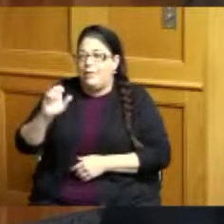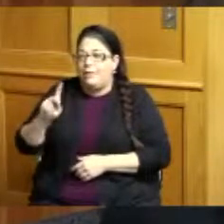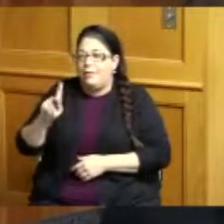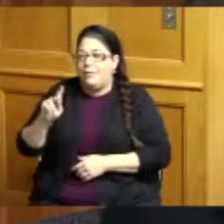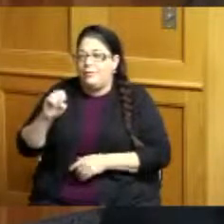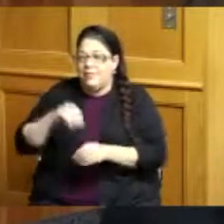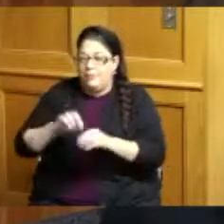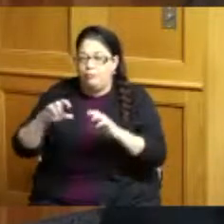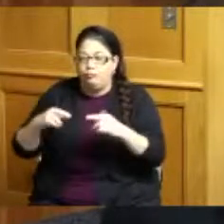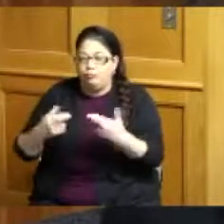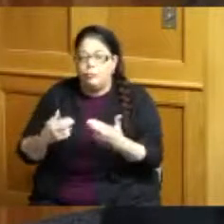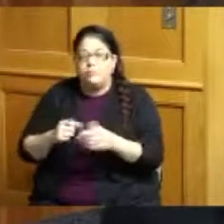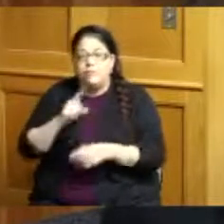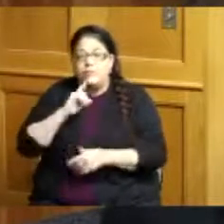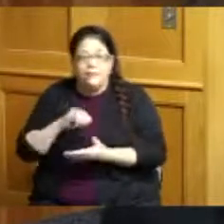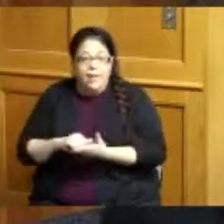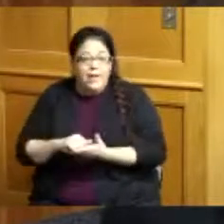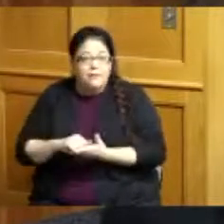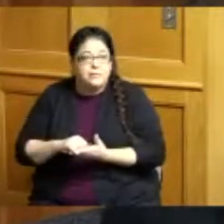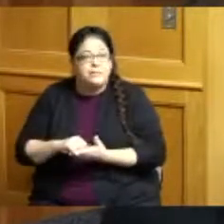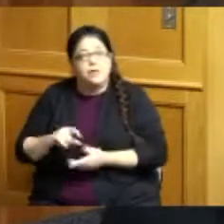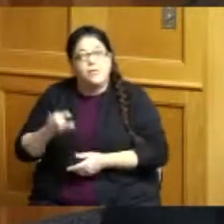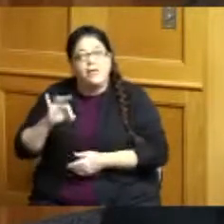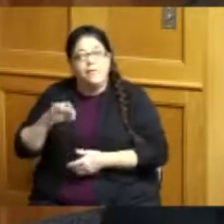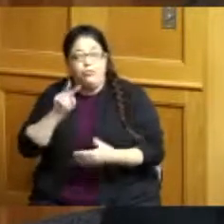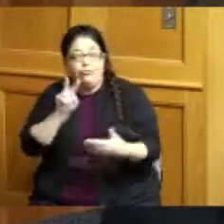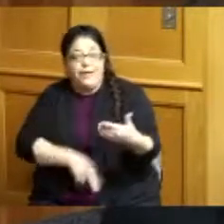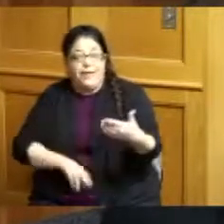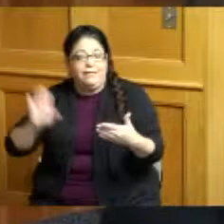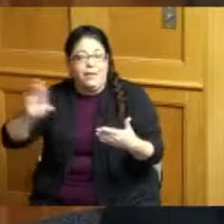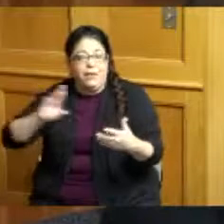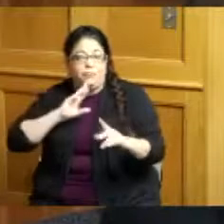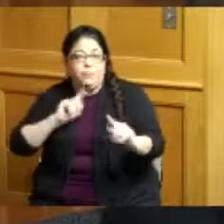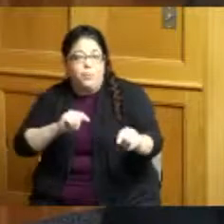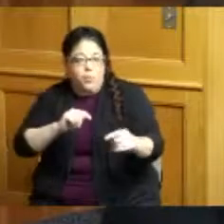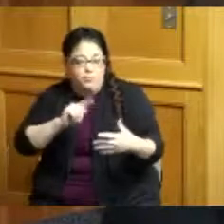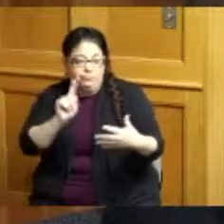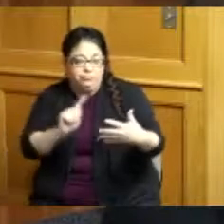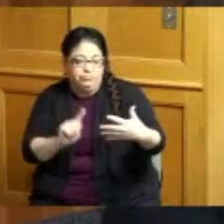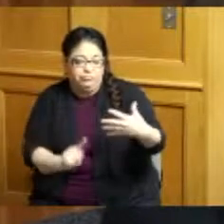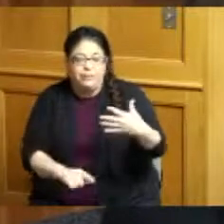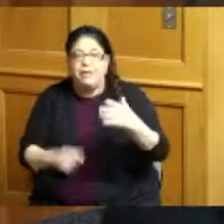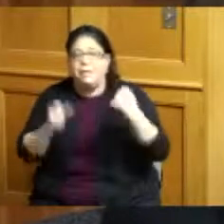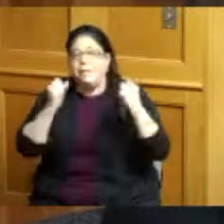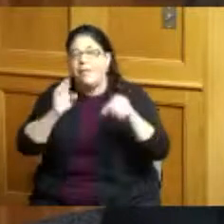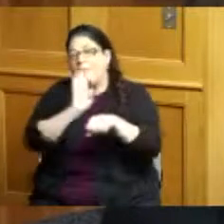recommendations so if you look at the report there are many many businesses in the county